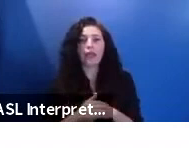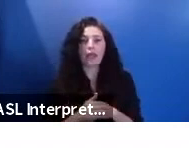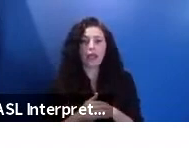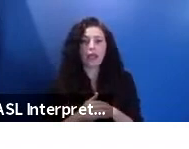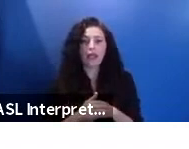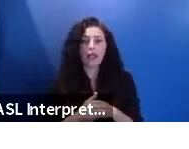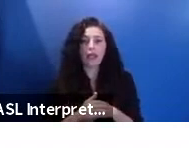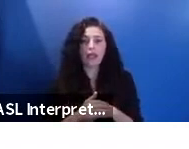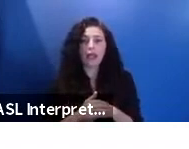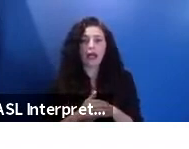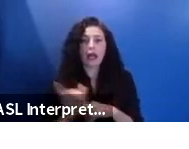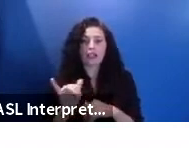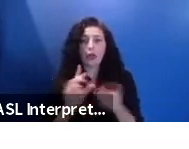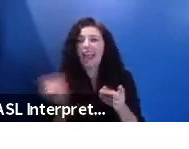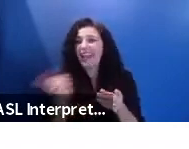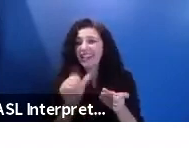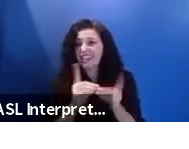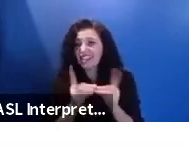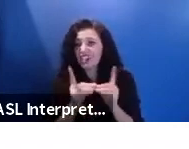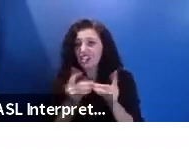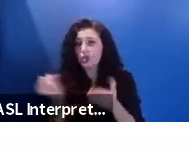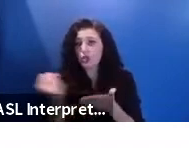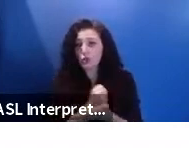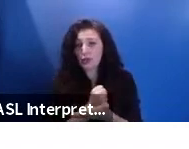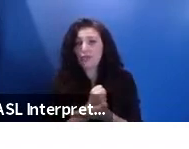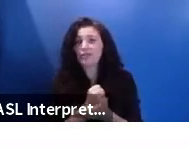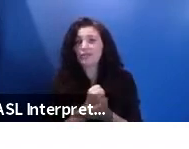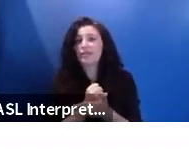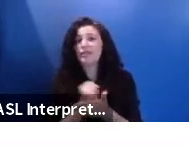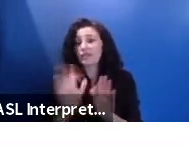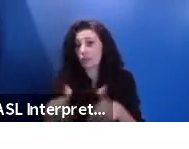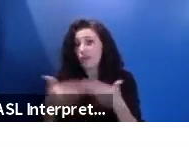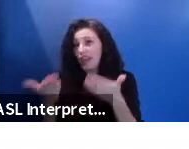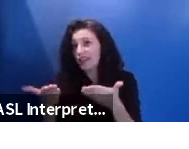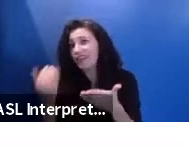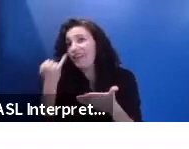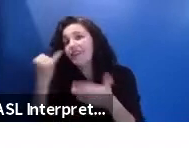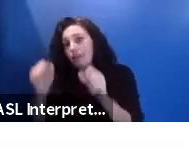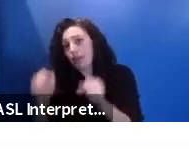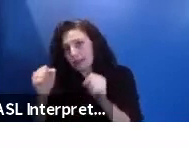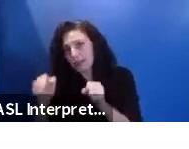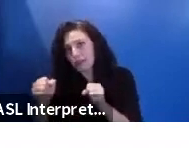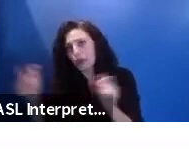should be provided digital scripts wherever feasible. So as to again, avoid the unnecessary exchange of paper or contact between people.